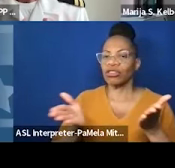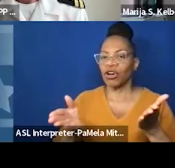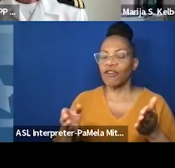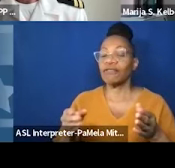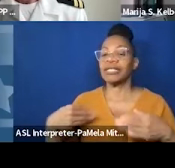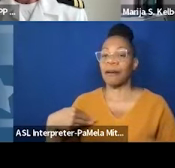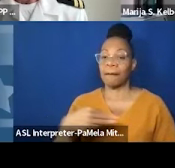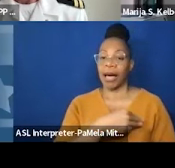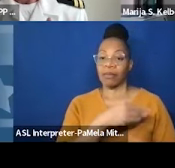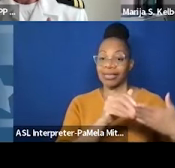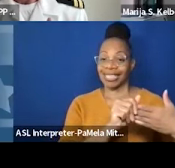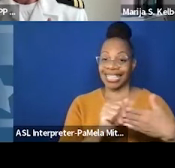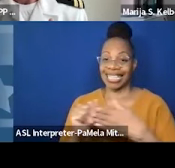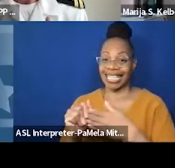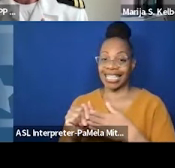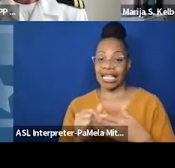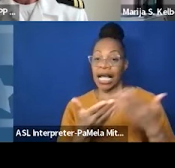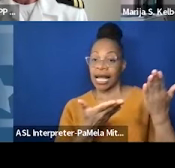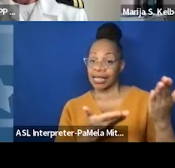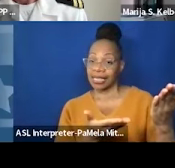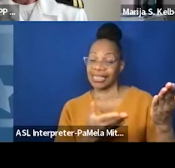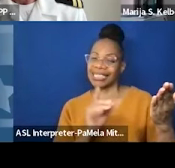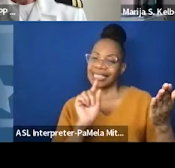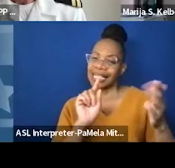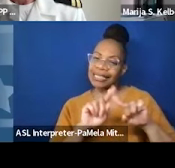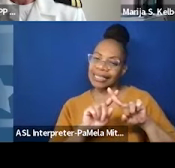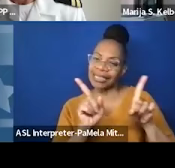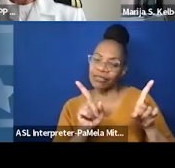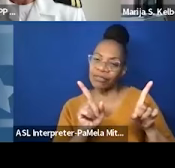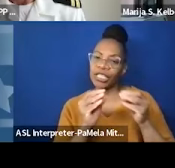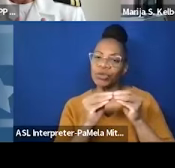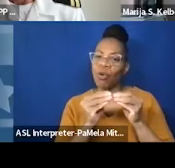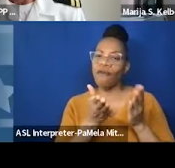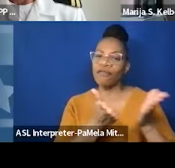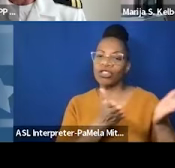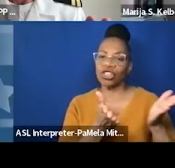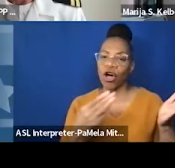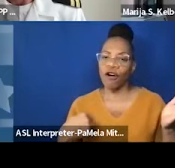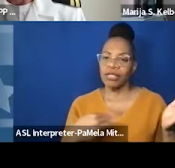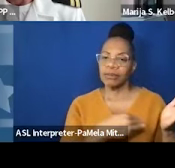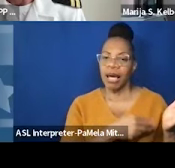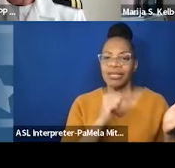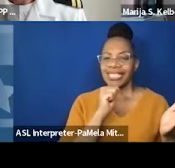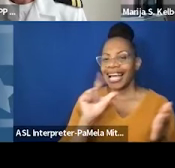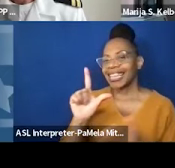Now this one is a bit different in the context of this is for service members themselves, not that line leaders are not service members,